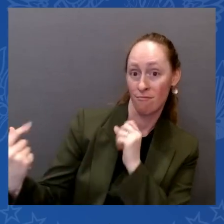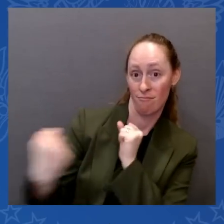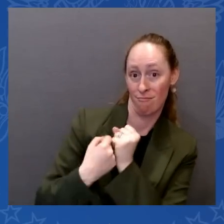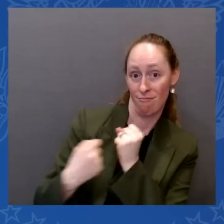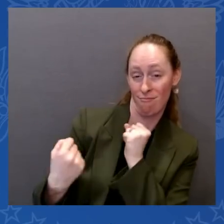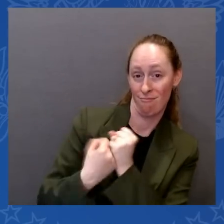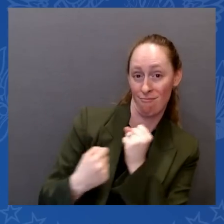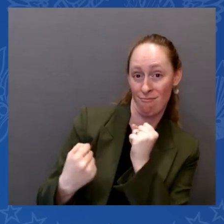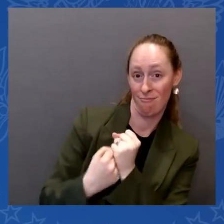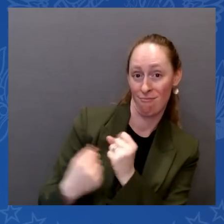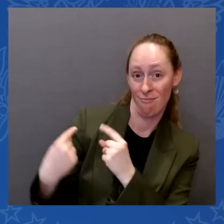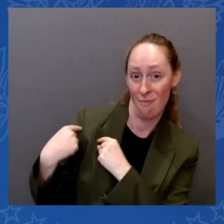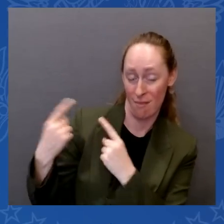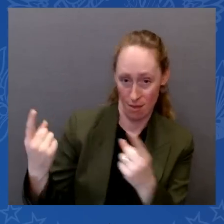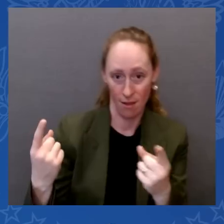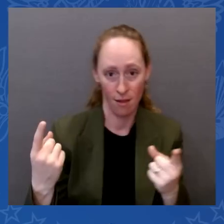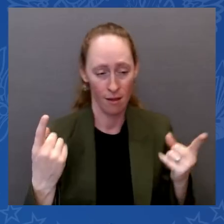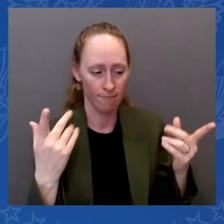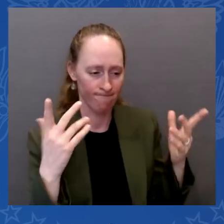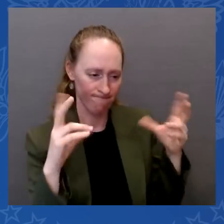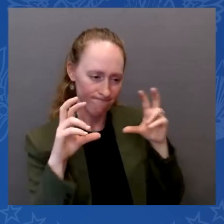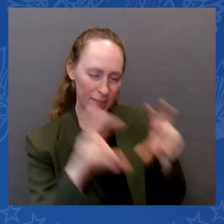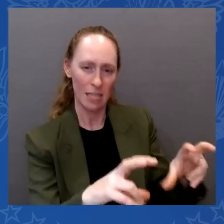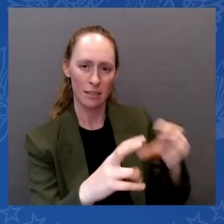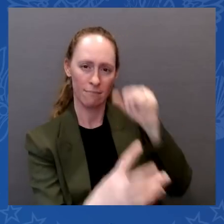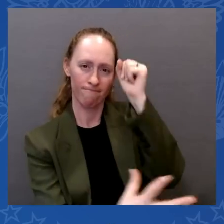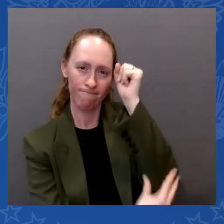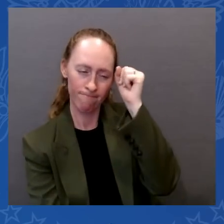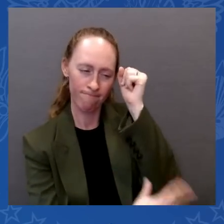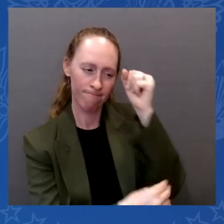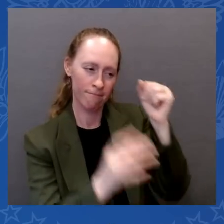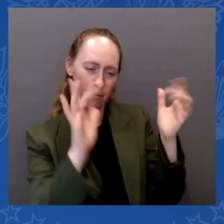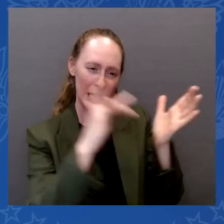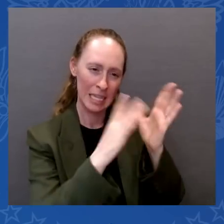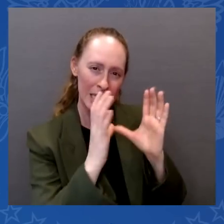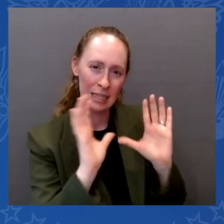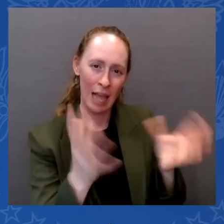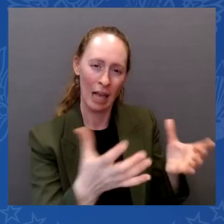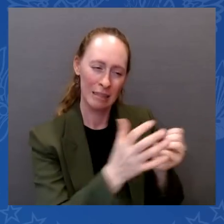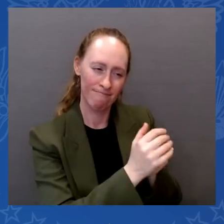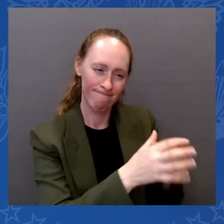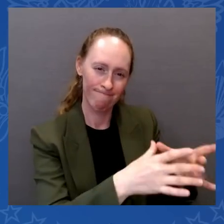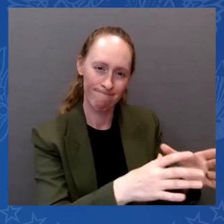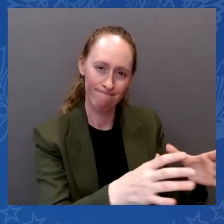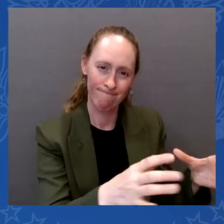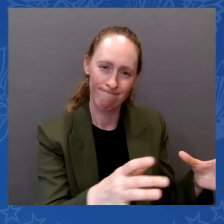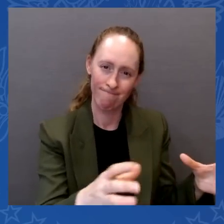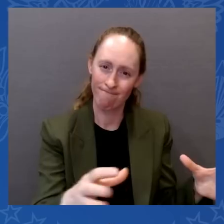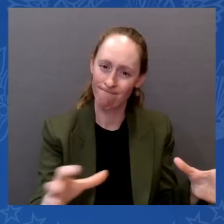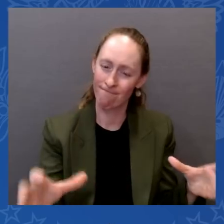I'm so sick and tired of trickle-down economics. I --